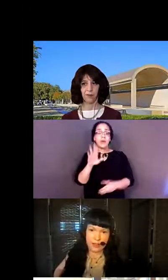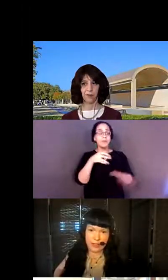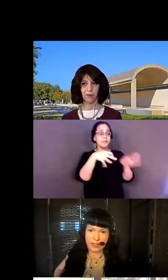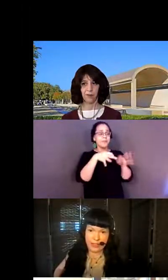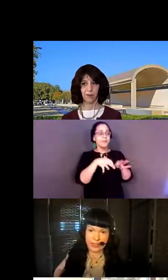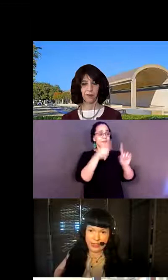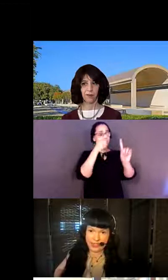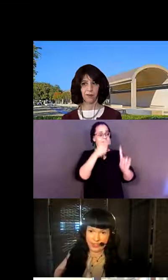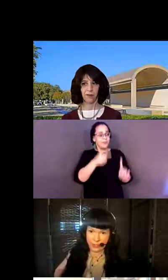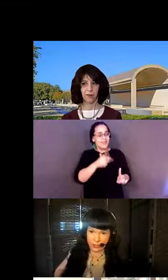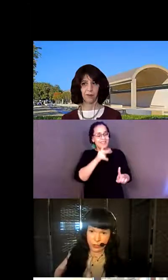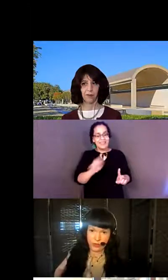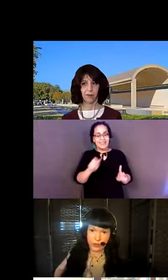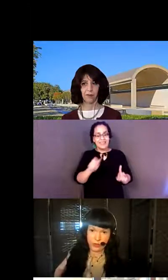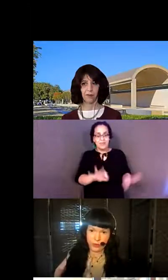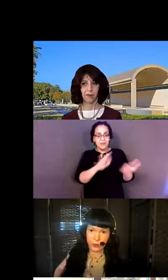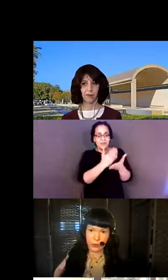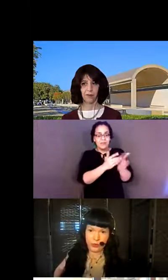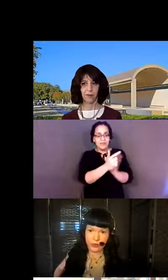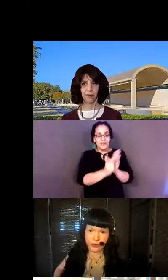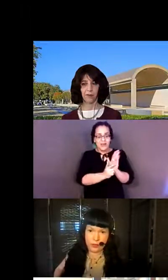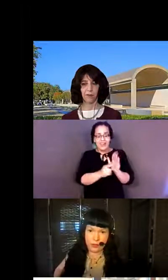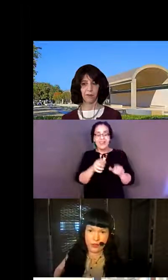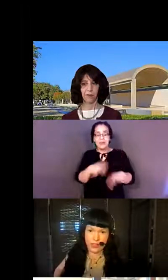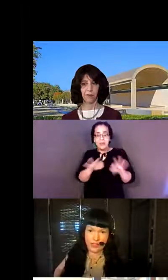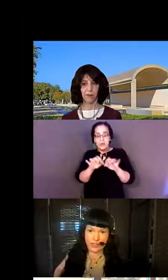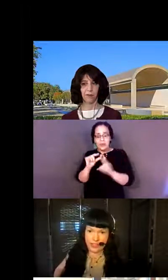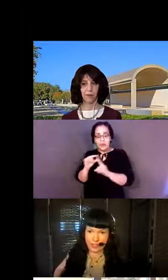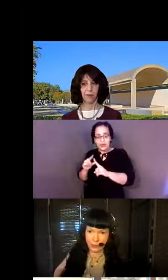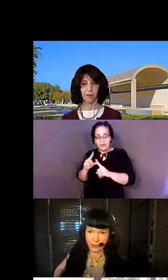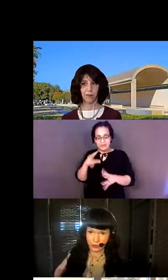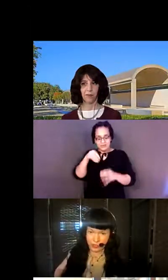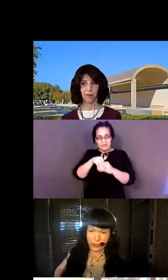and highlight key terms within the rules.